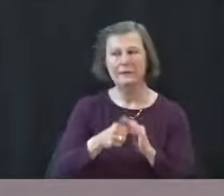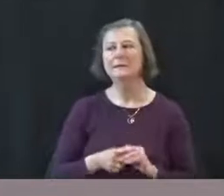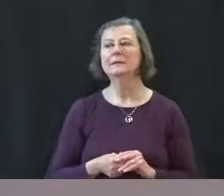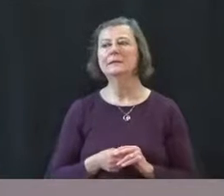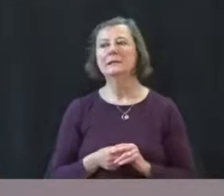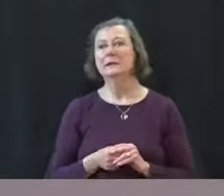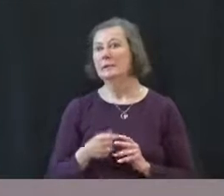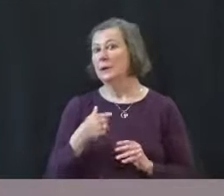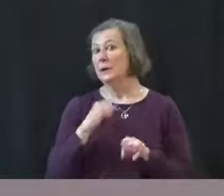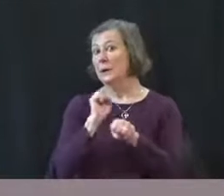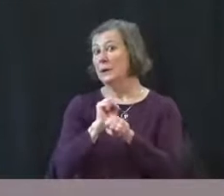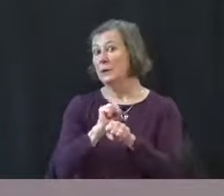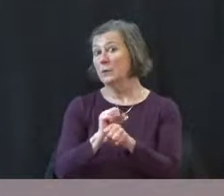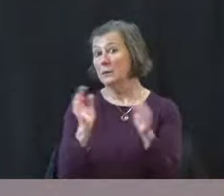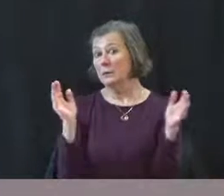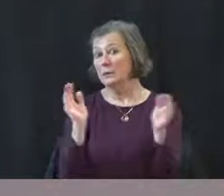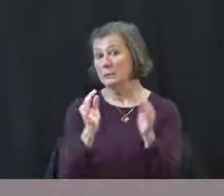When I was working at a small Italian restaurant